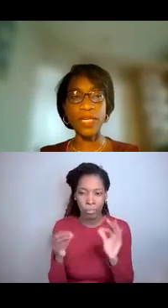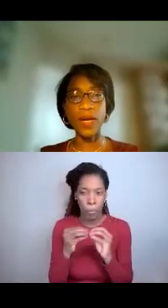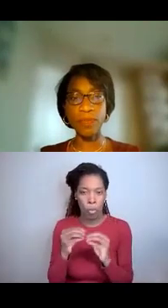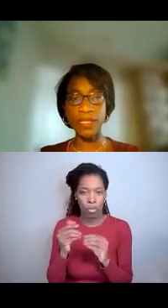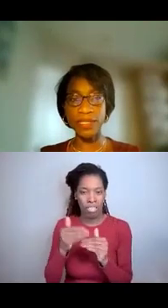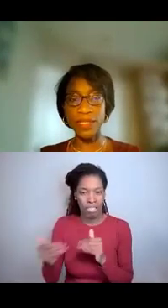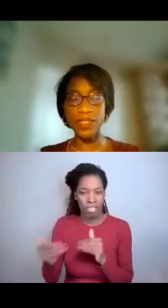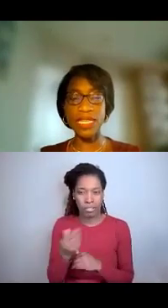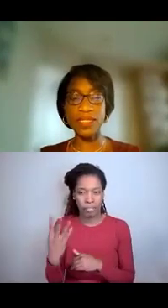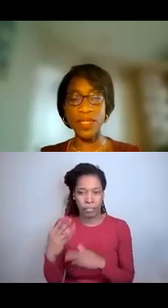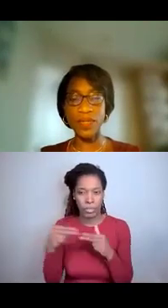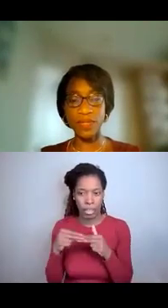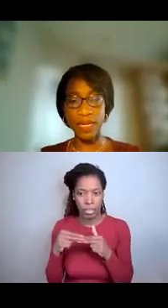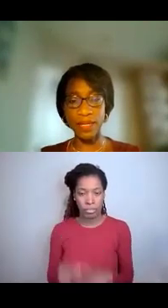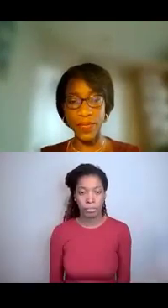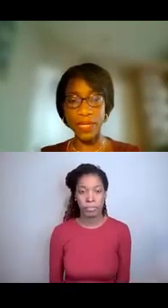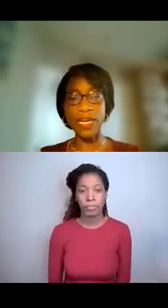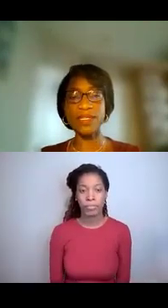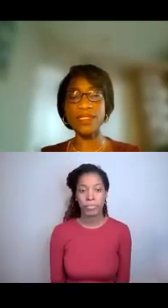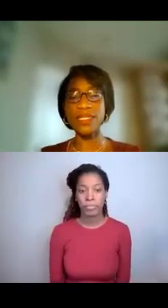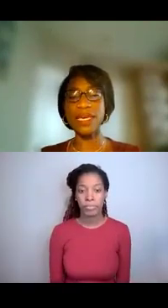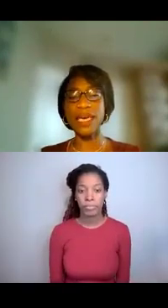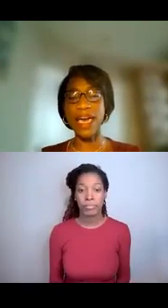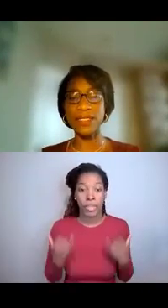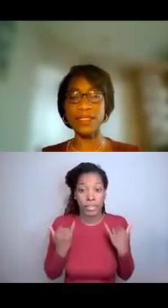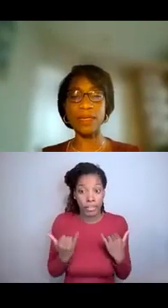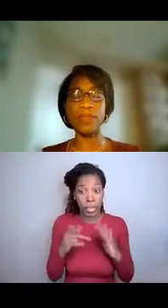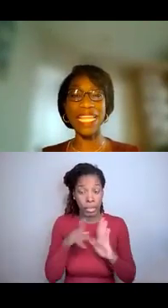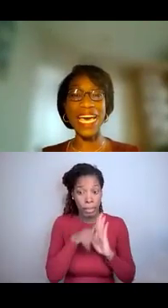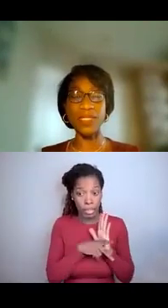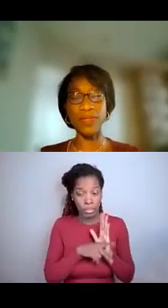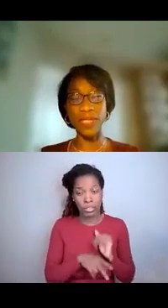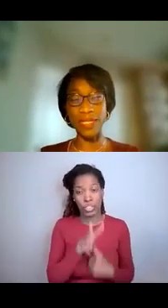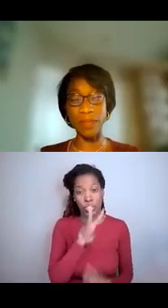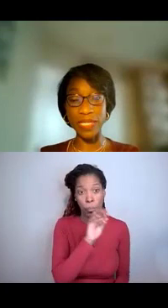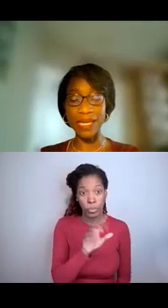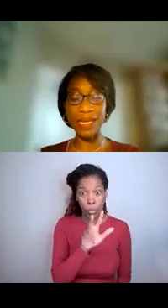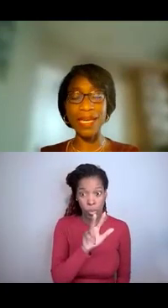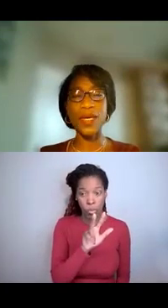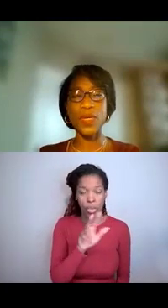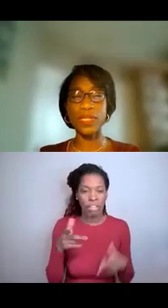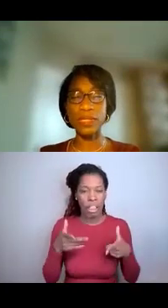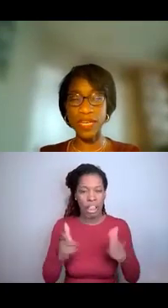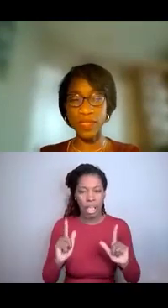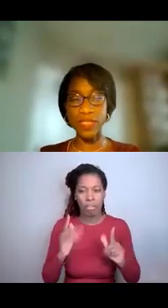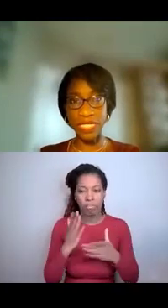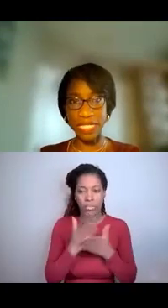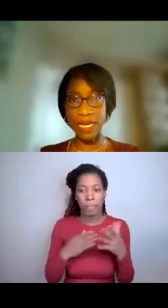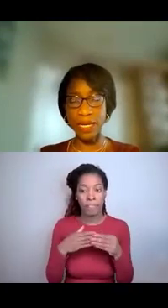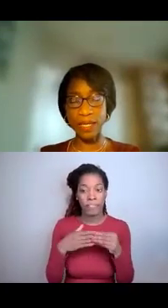The current policy, the 2003 policy, allows some flexibility with the level of detail